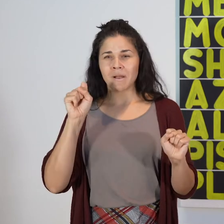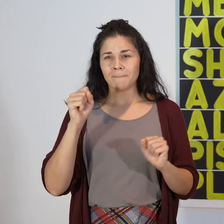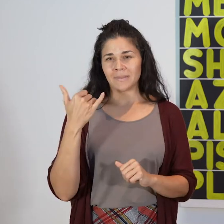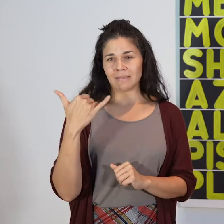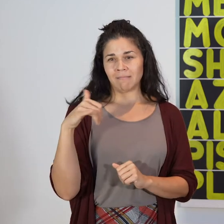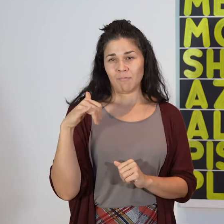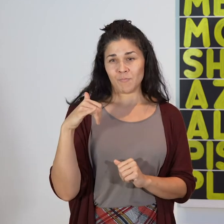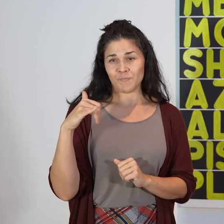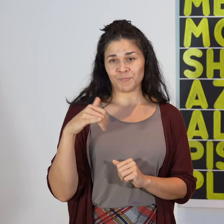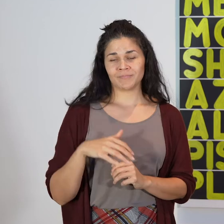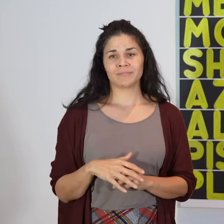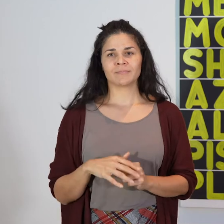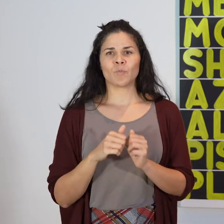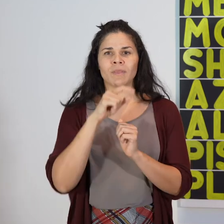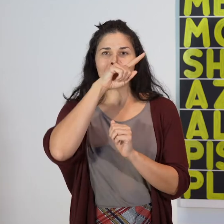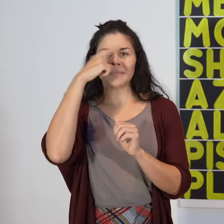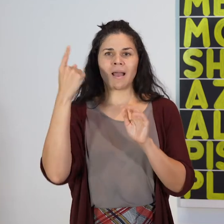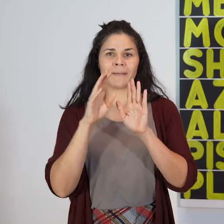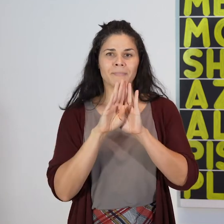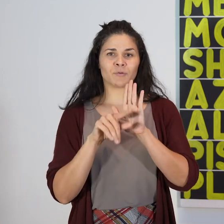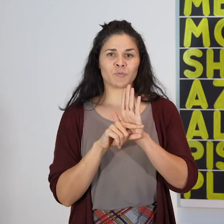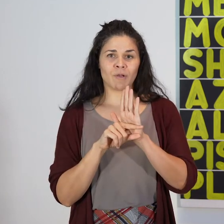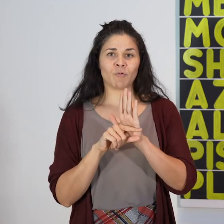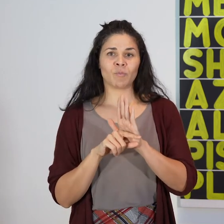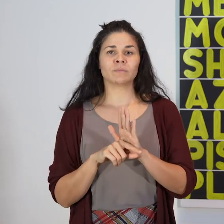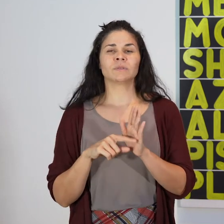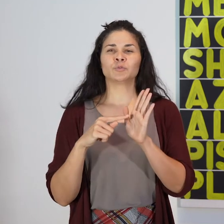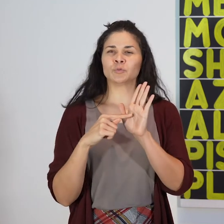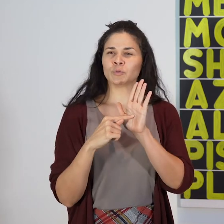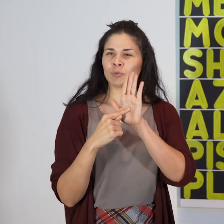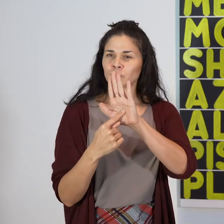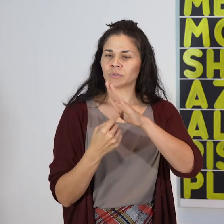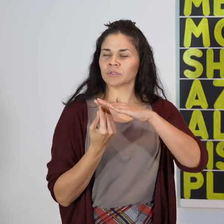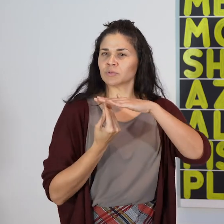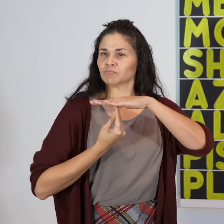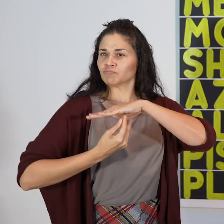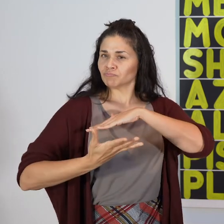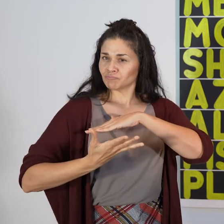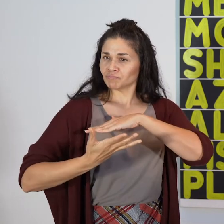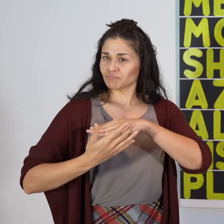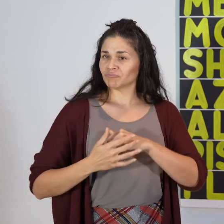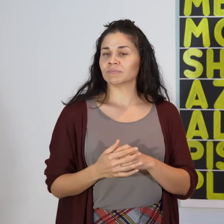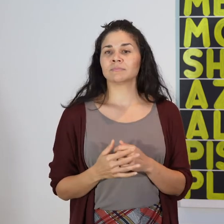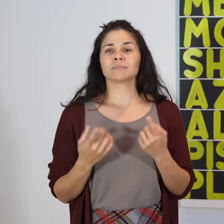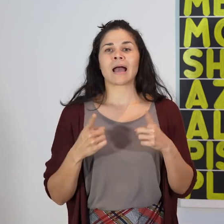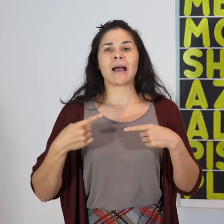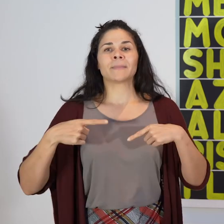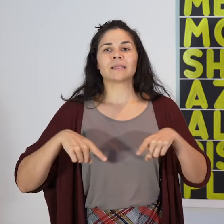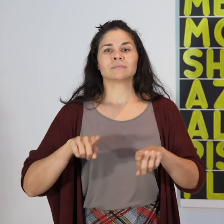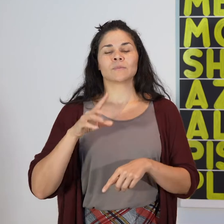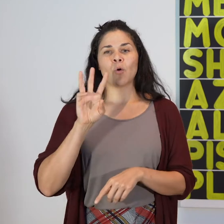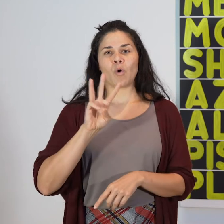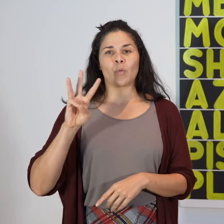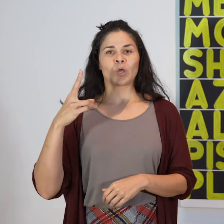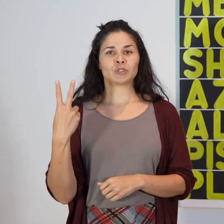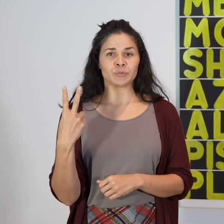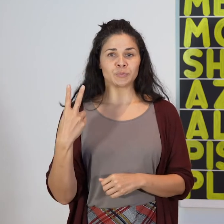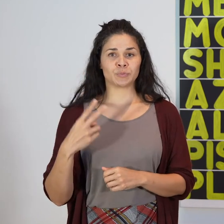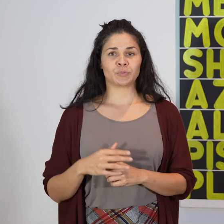for the letters on a black background. This palette harkens back to World War II and the yellow stars of David